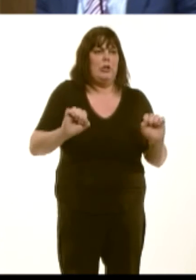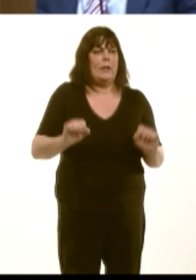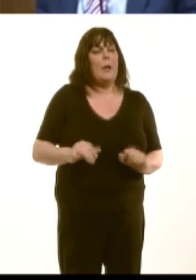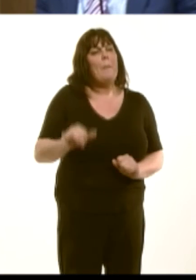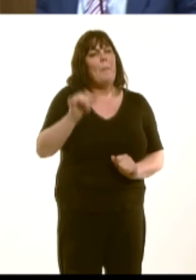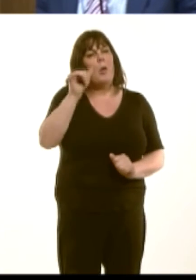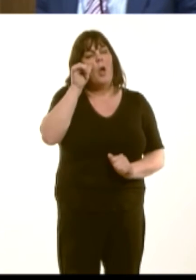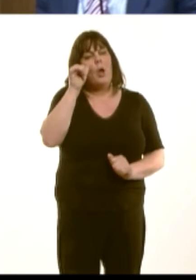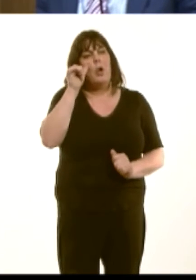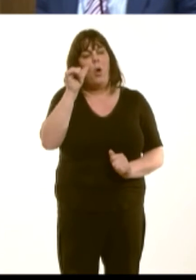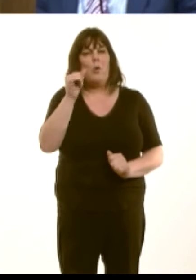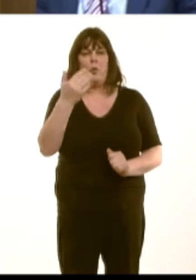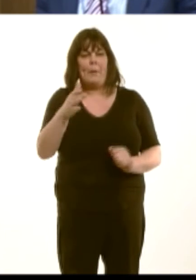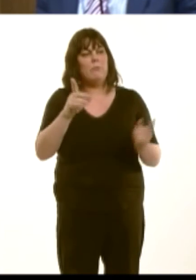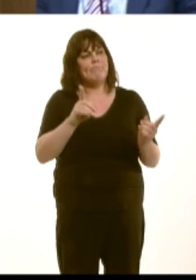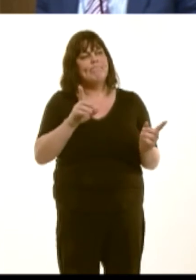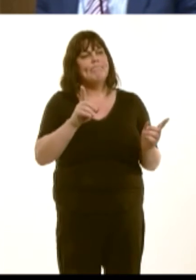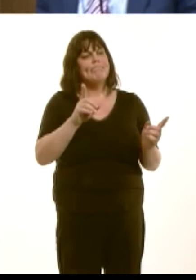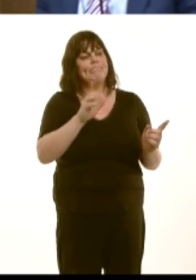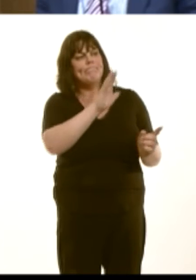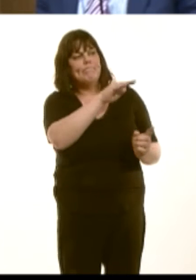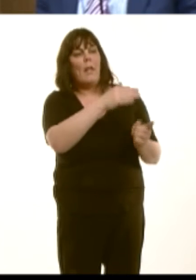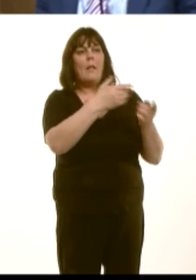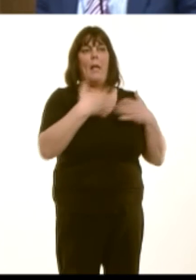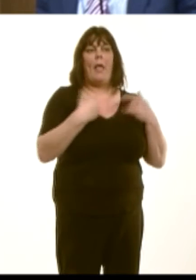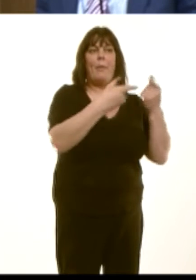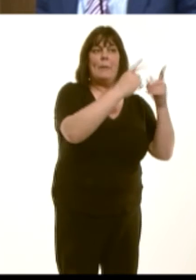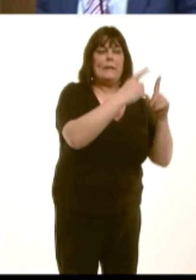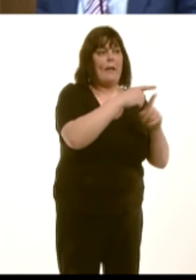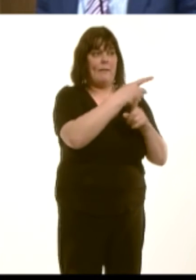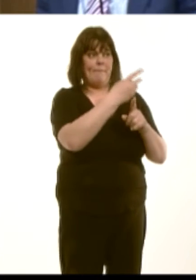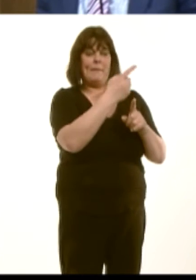Ministeróthat the Minister has written to the chief executives of two local health boards